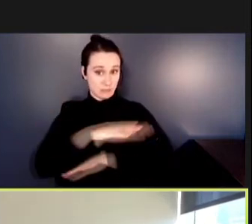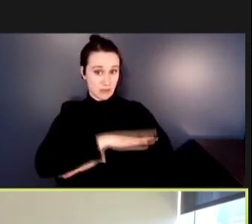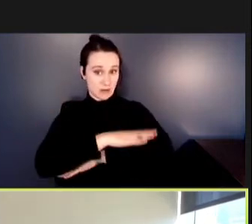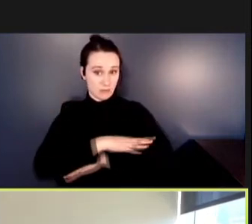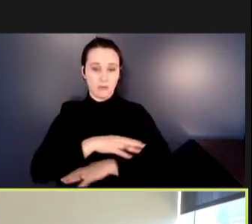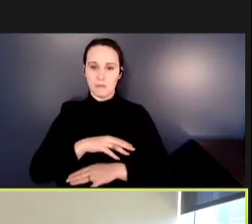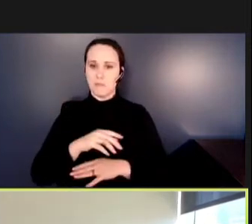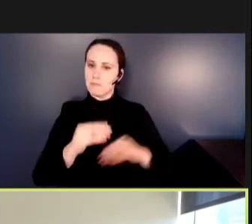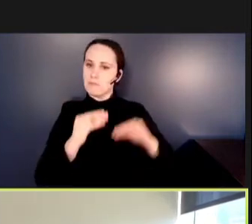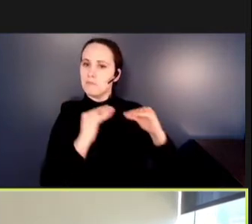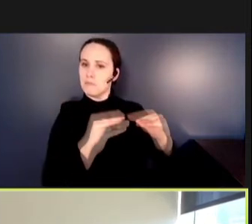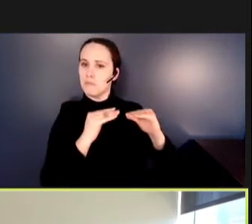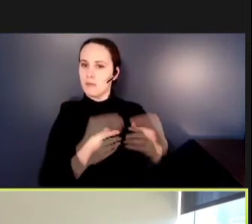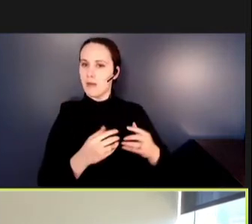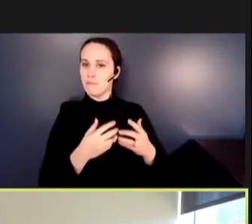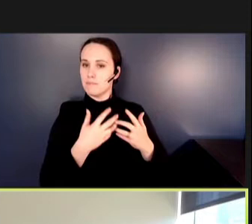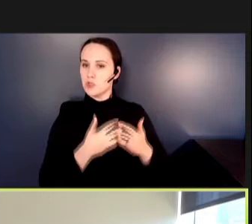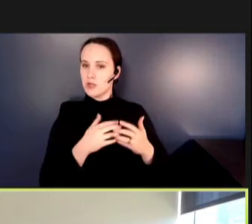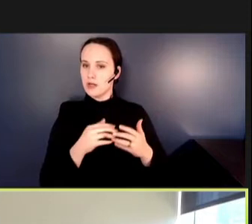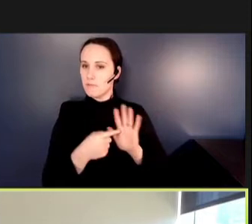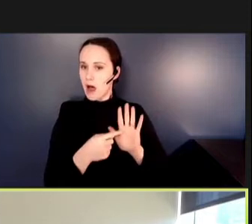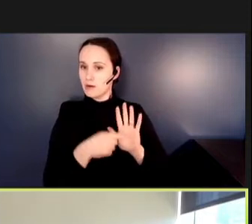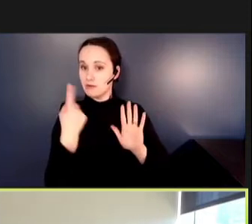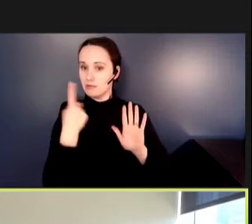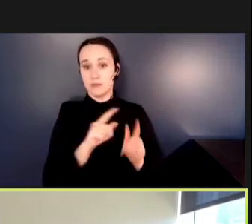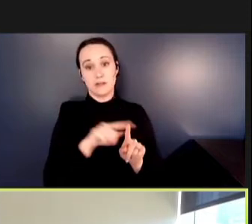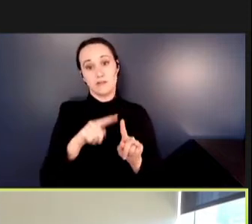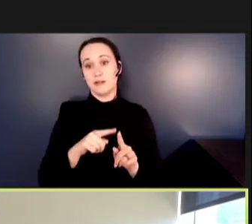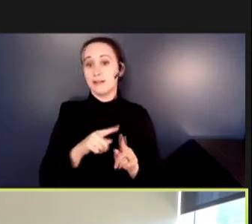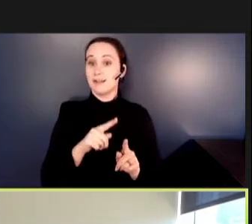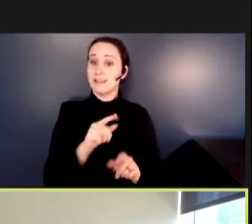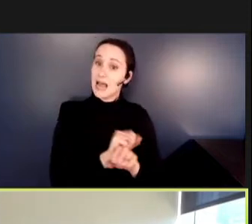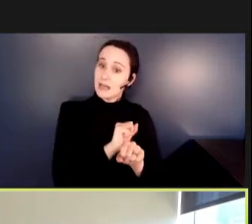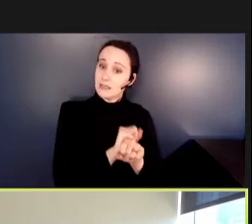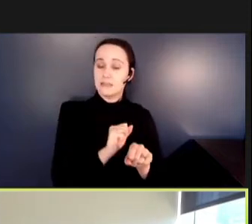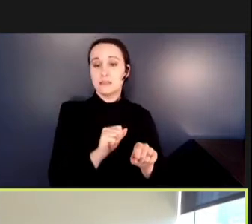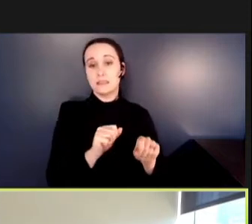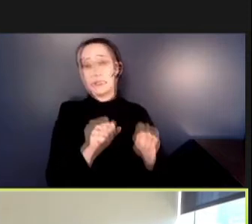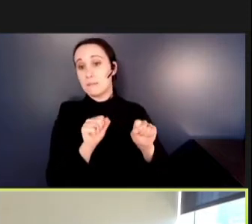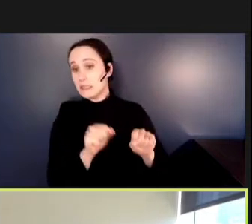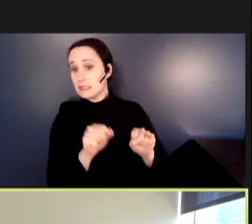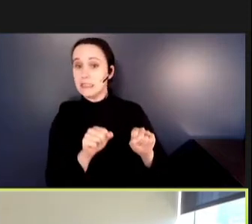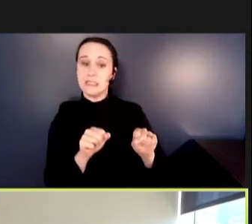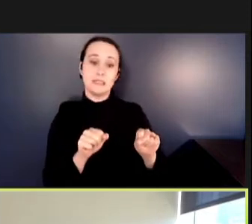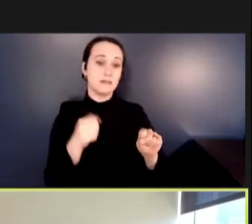models for very specific tasks, expressions, stability, and to genicity. And this really